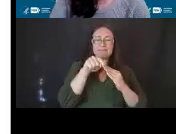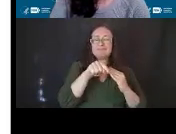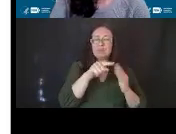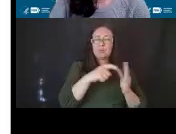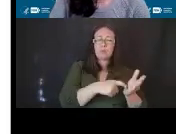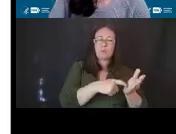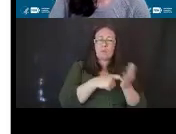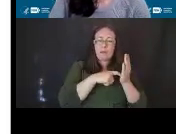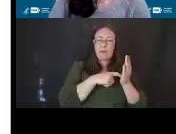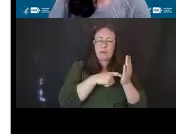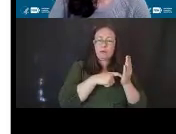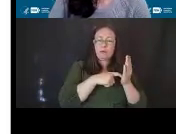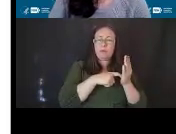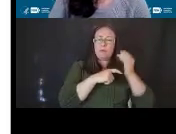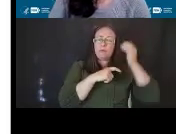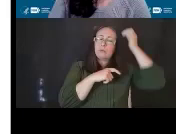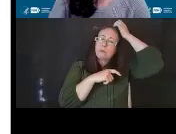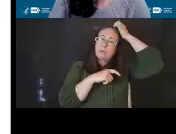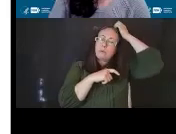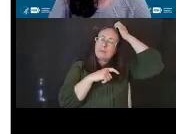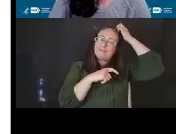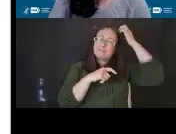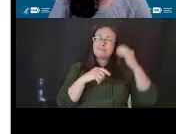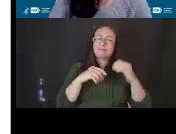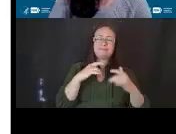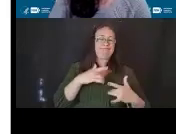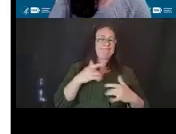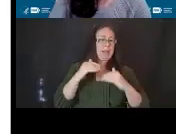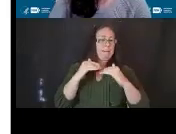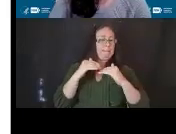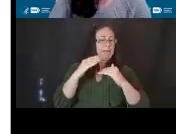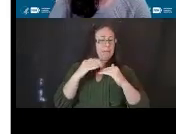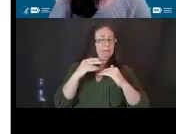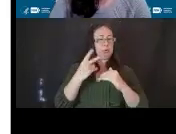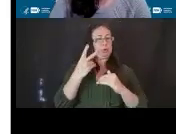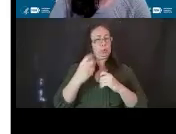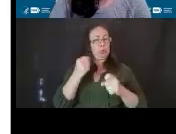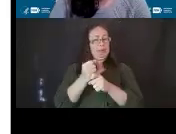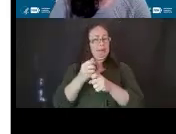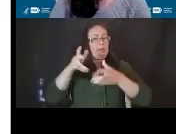Do you need students on your team? Make sure that you have time dedicated